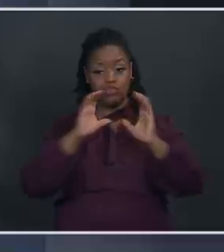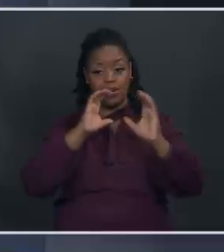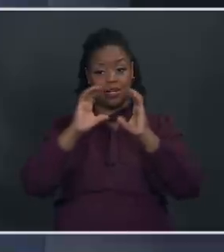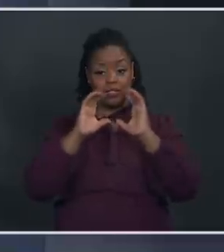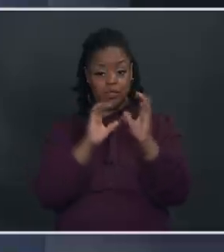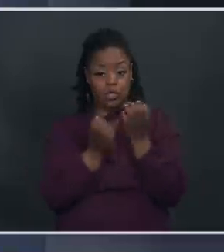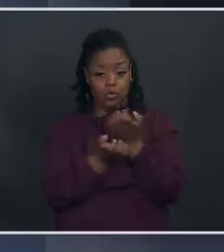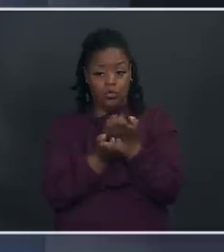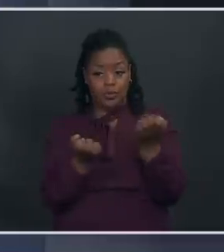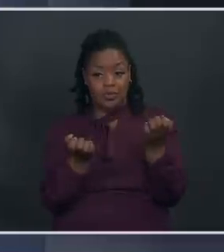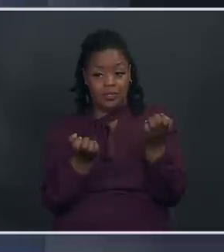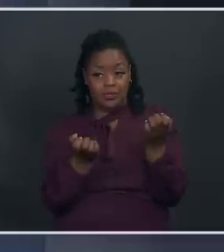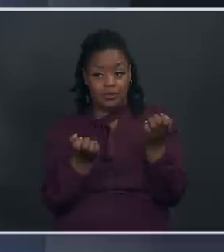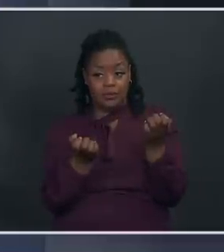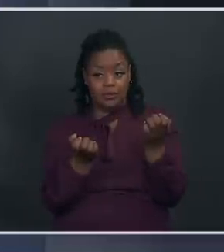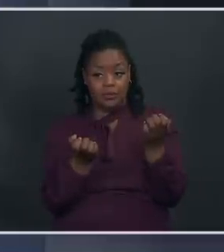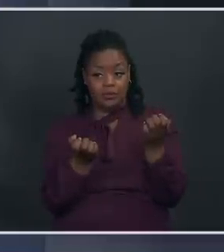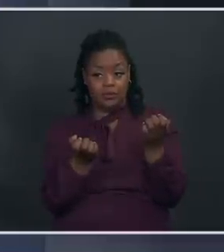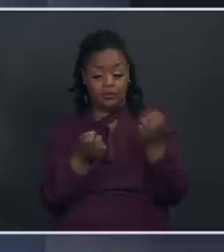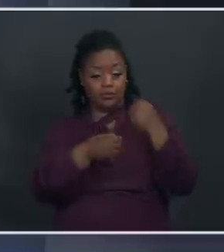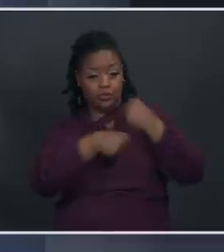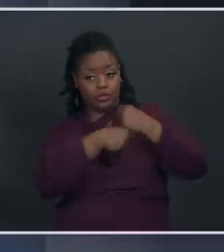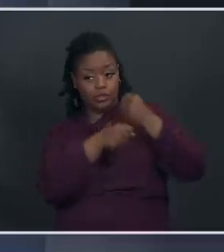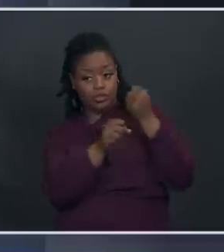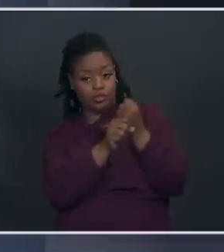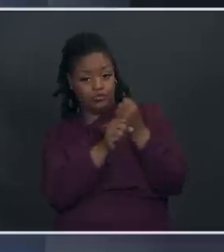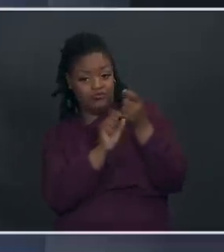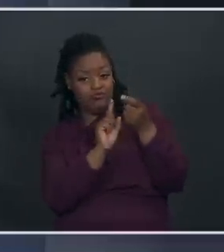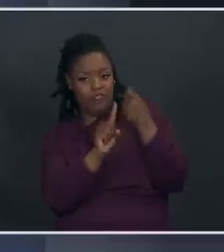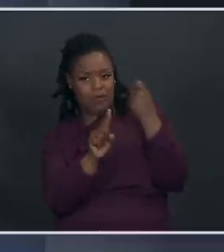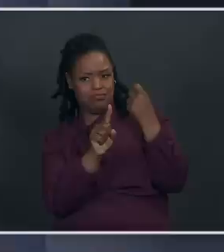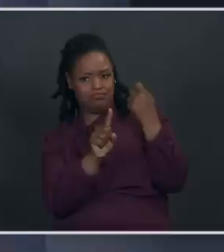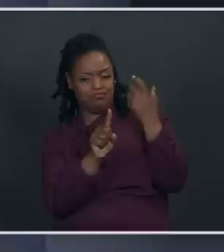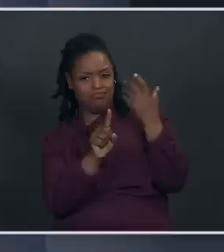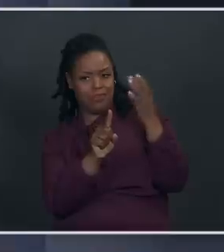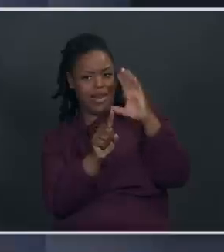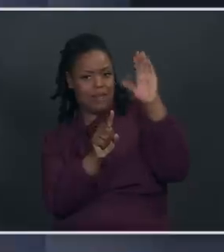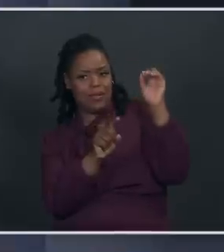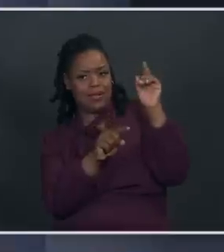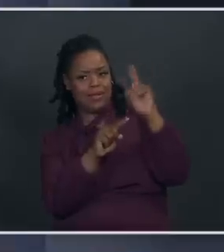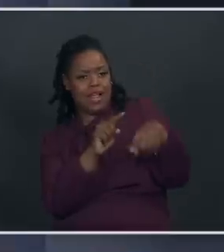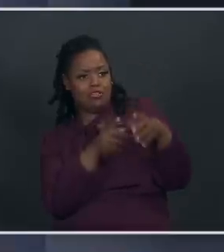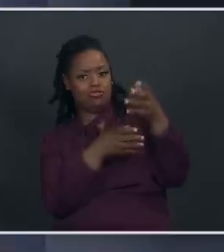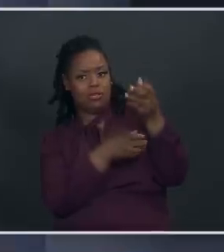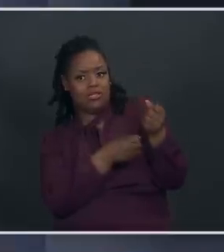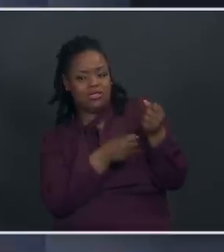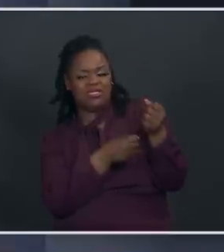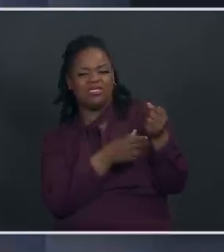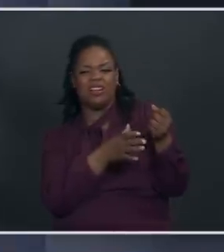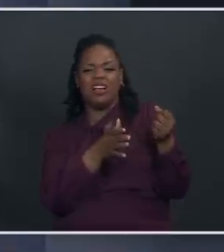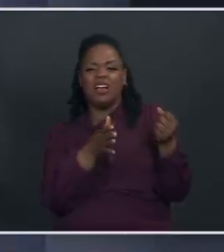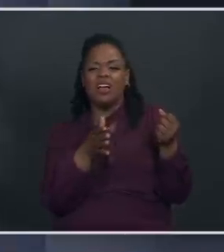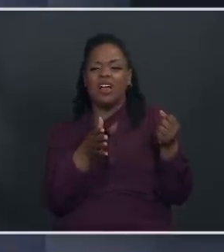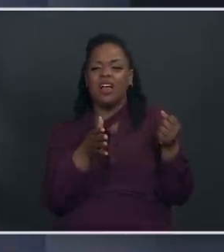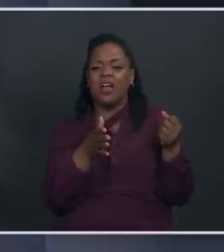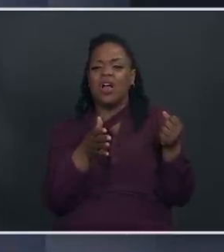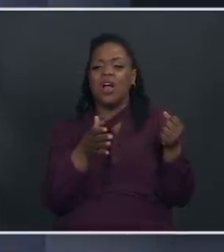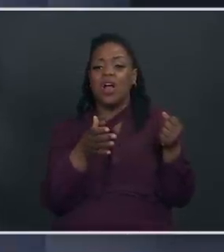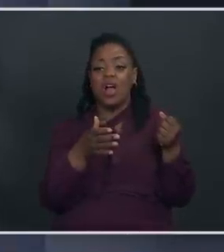is a threat to the security of the U.S. and our allies. We'll ensure that the American telecommunications network do not use equipment from untrusted vendors,